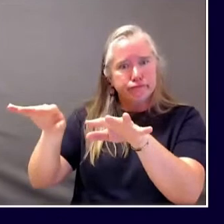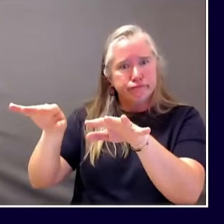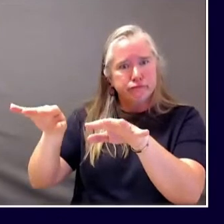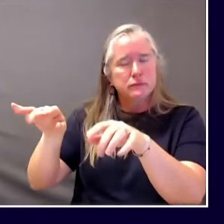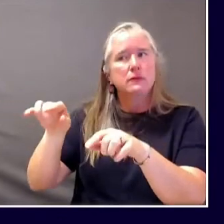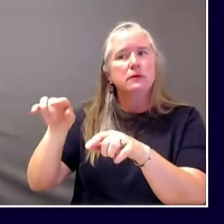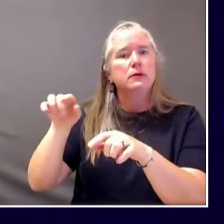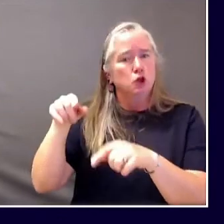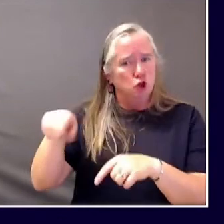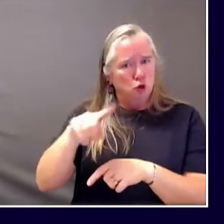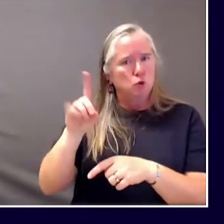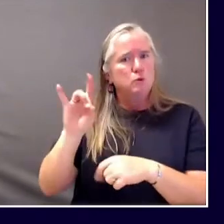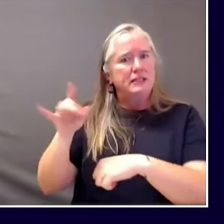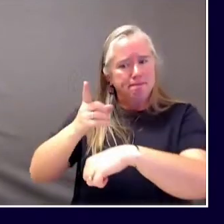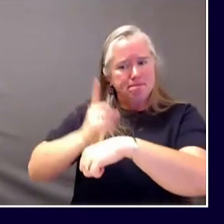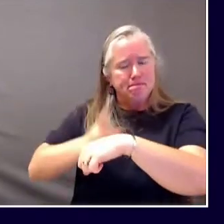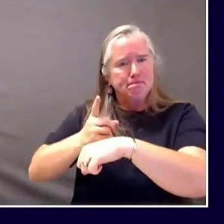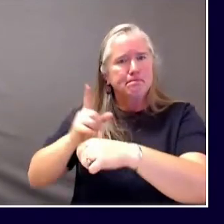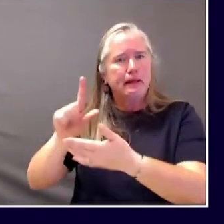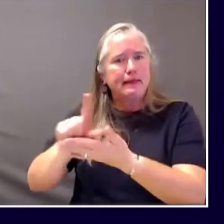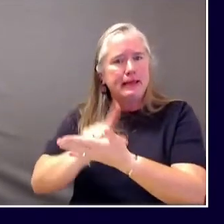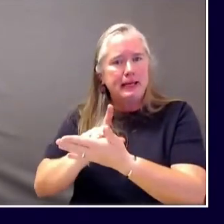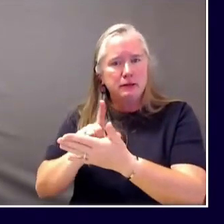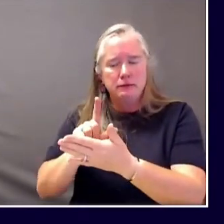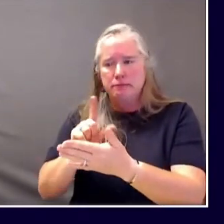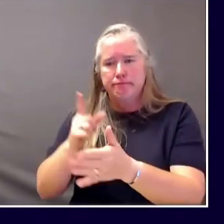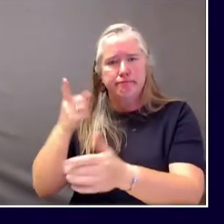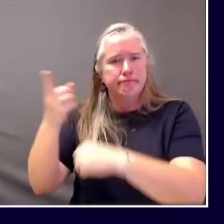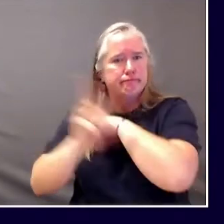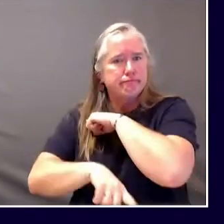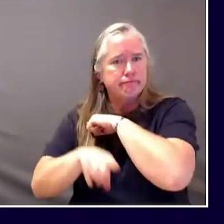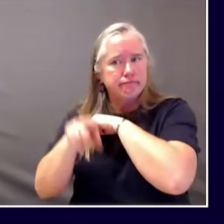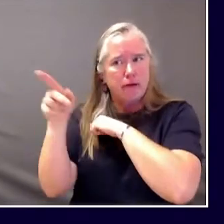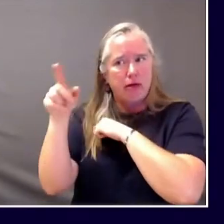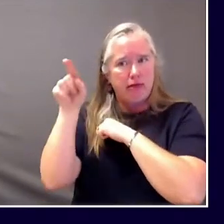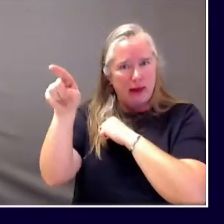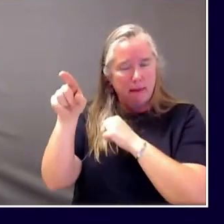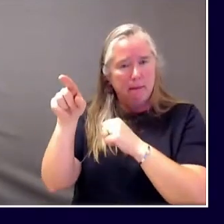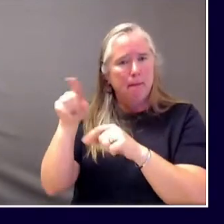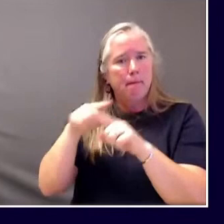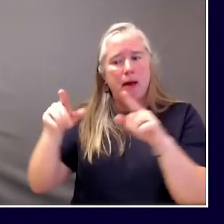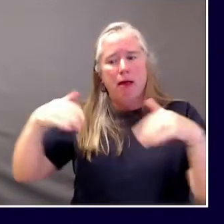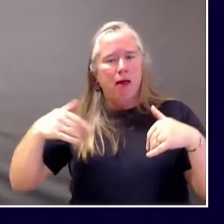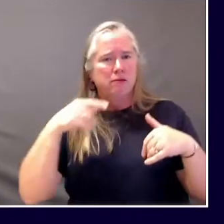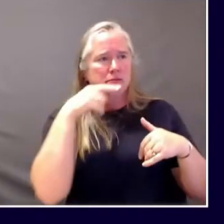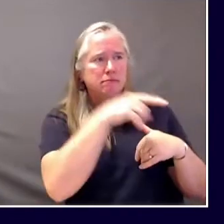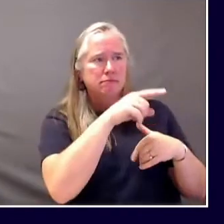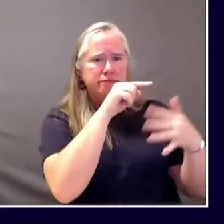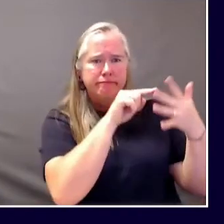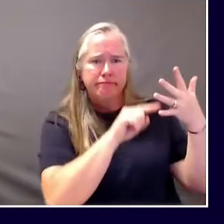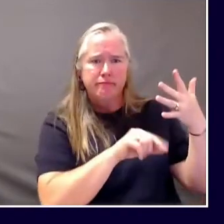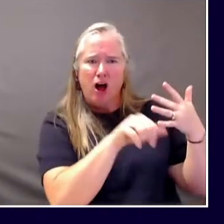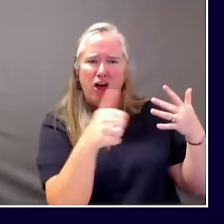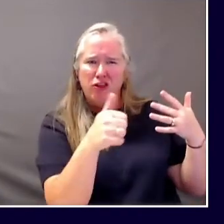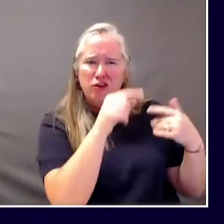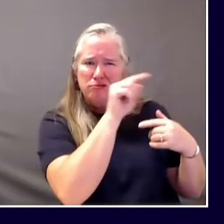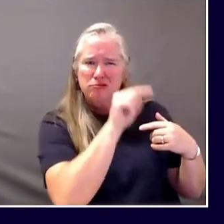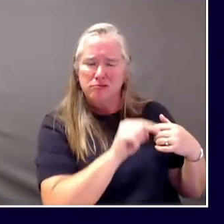campaign events with no distancing our masks